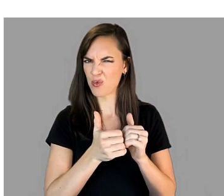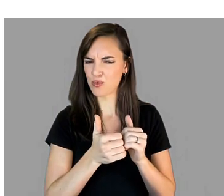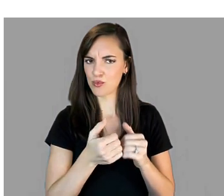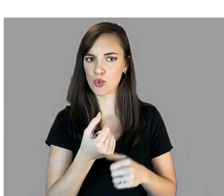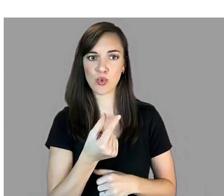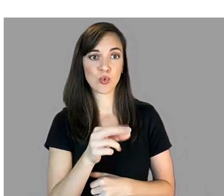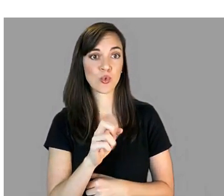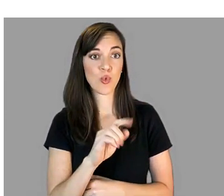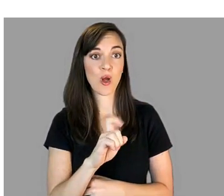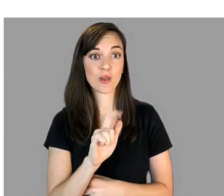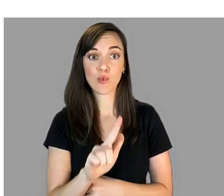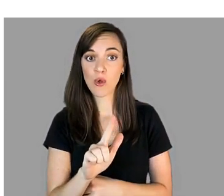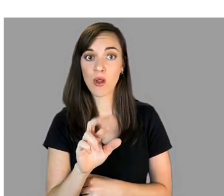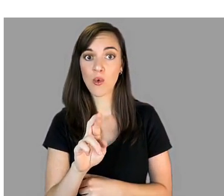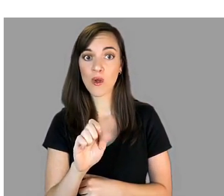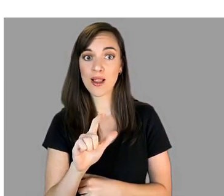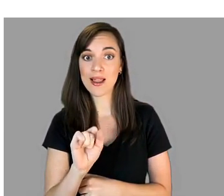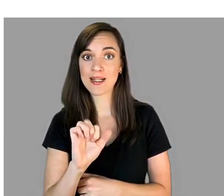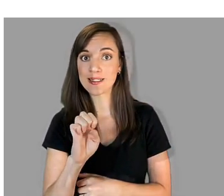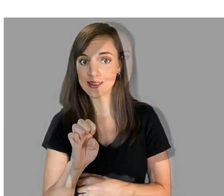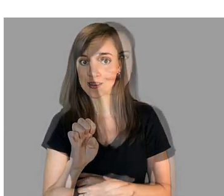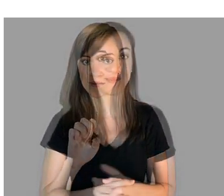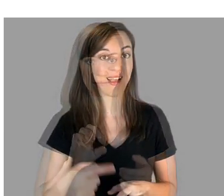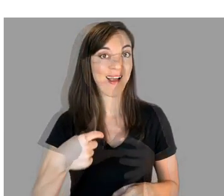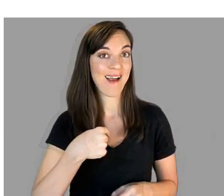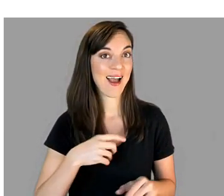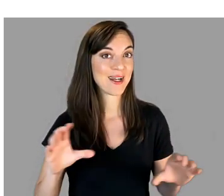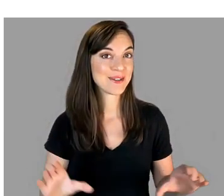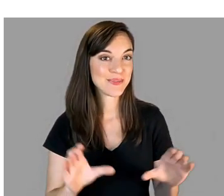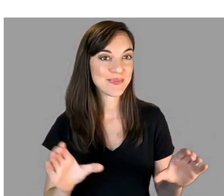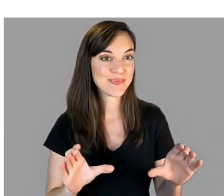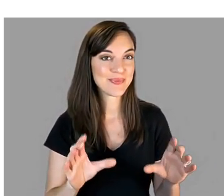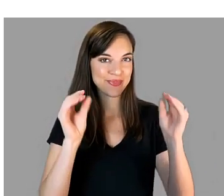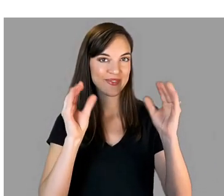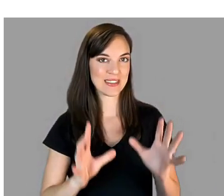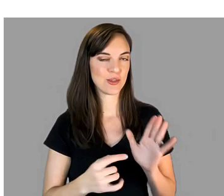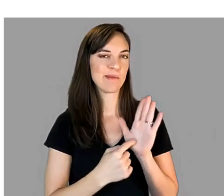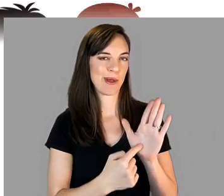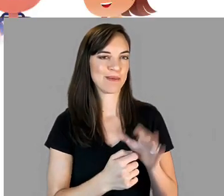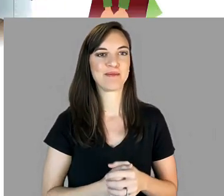This can be done through the use of "gradual release". "I Do" (the teacher models),